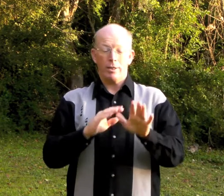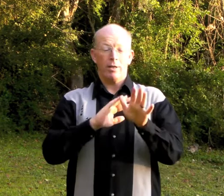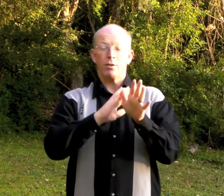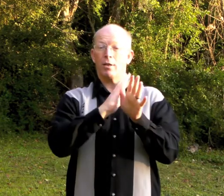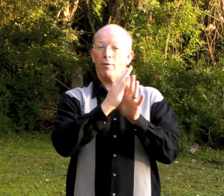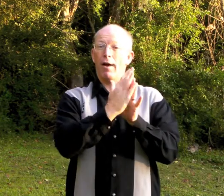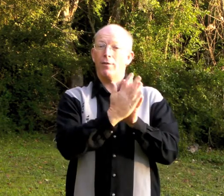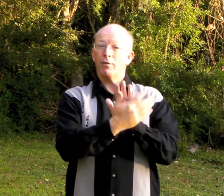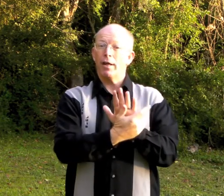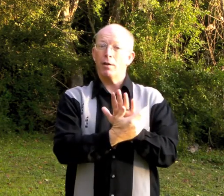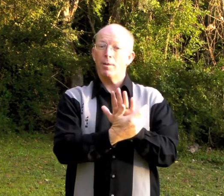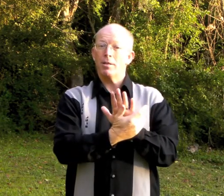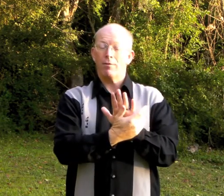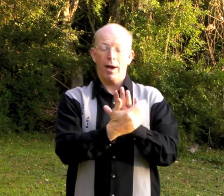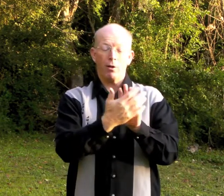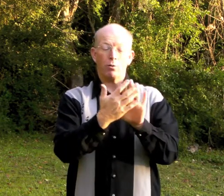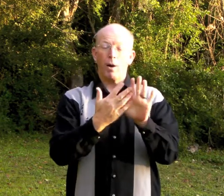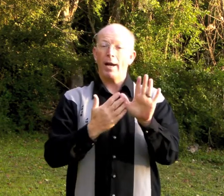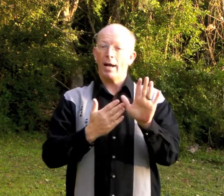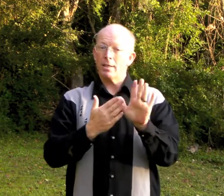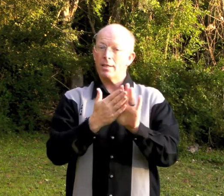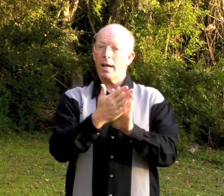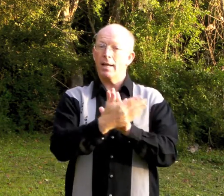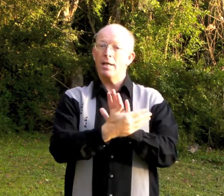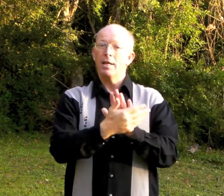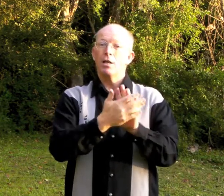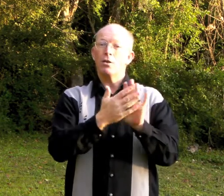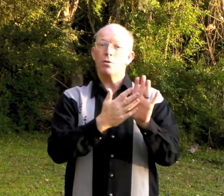which gives you the 5 different elements for how to write out a sign.